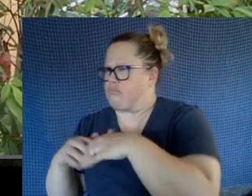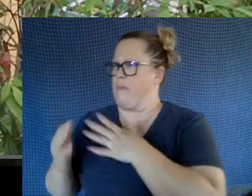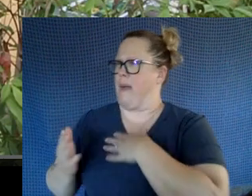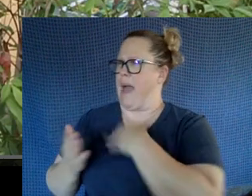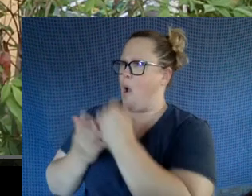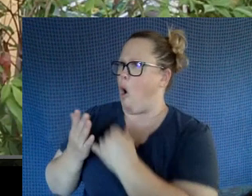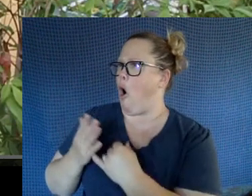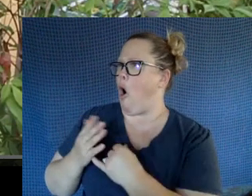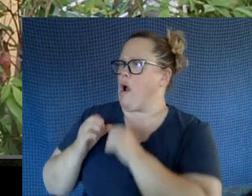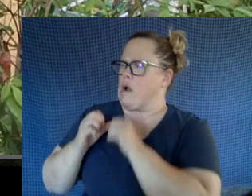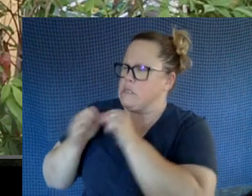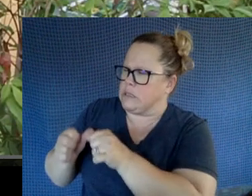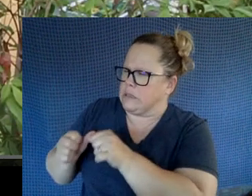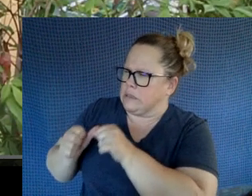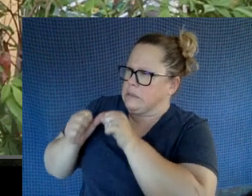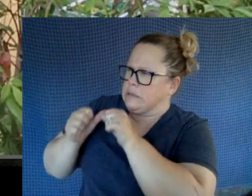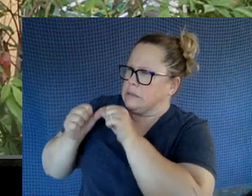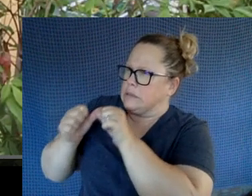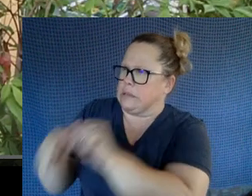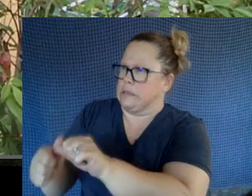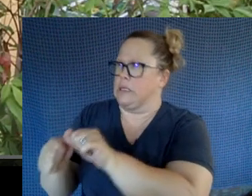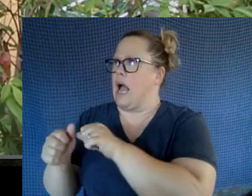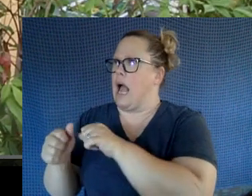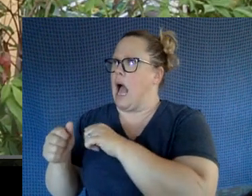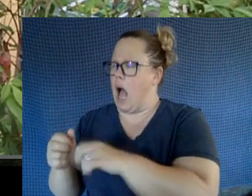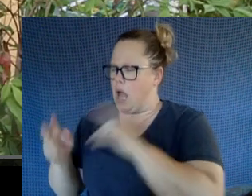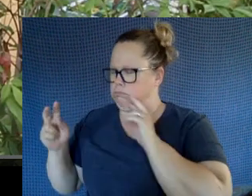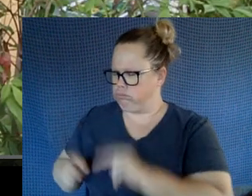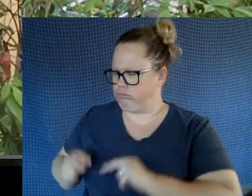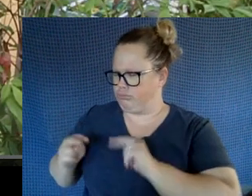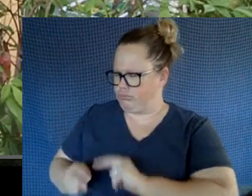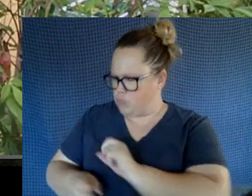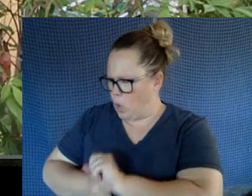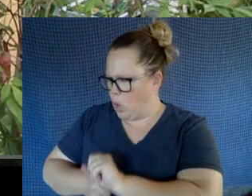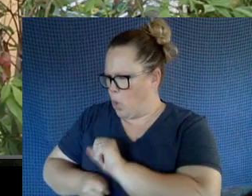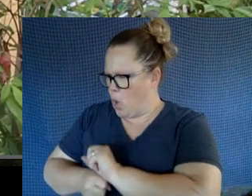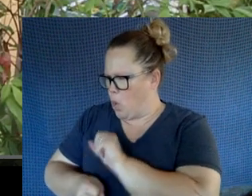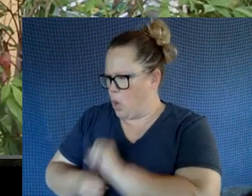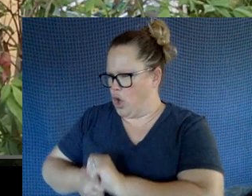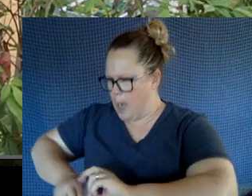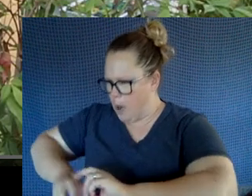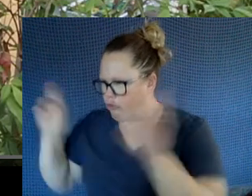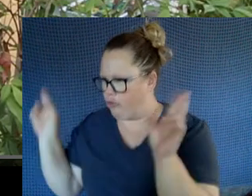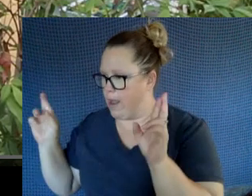until I'm sure I'm ready. I want my art to touch each of us so we